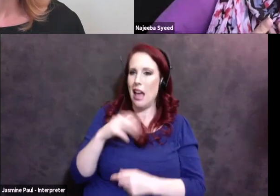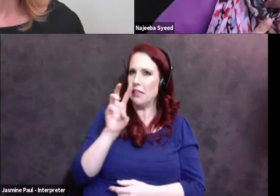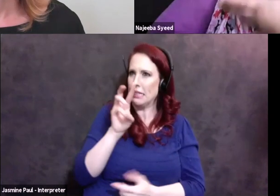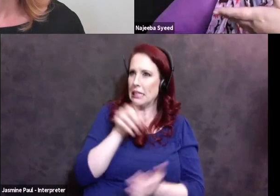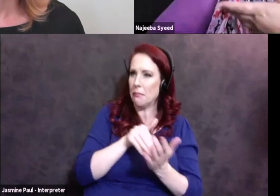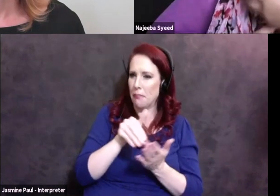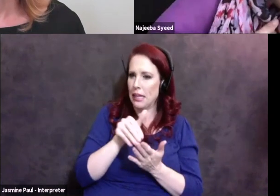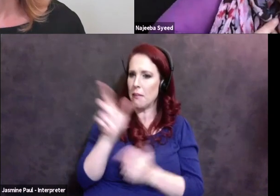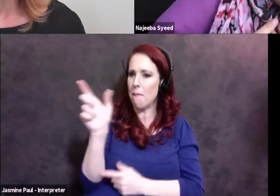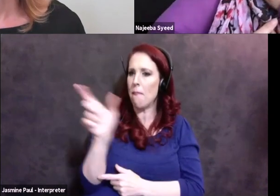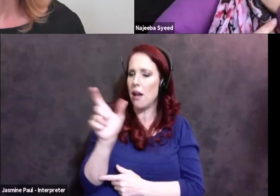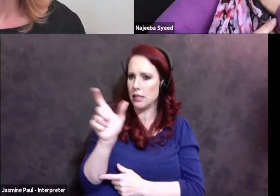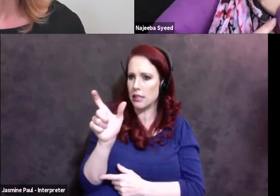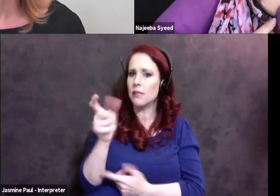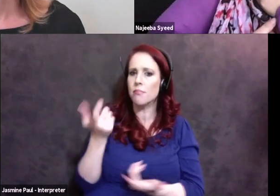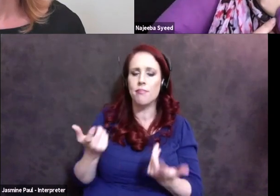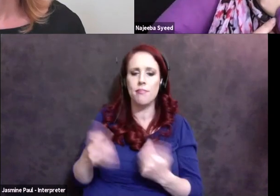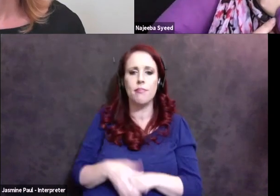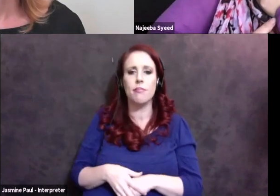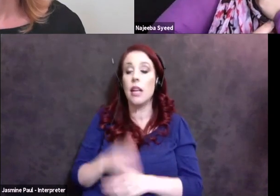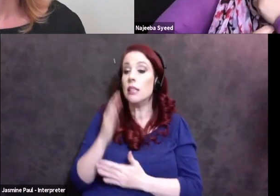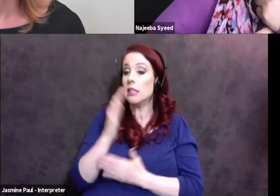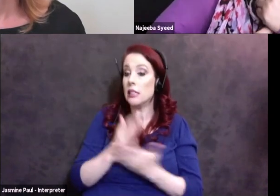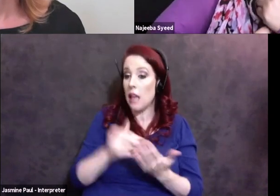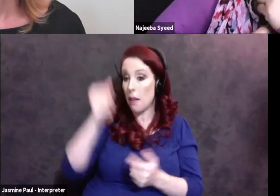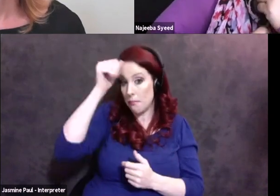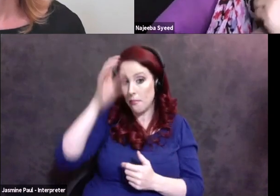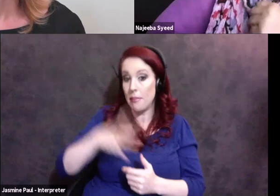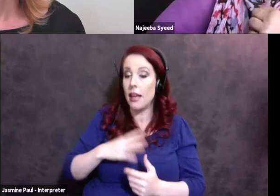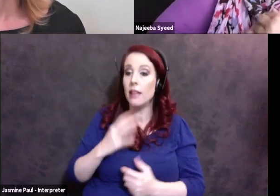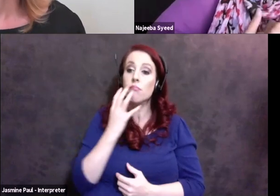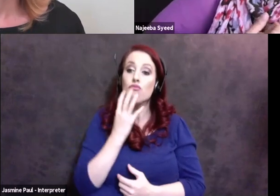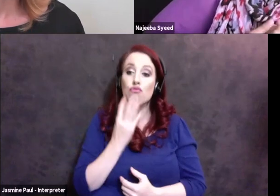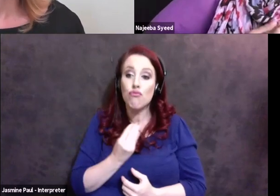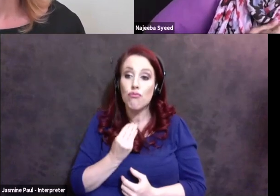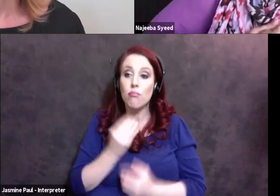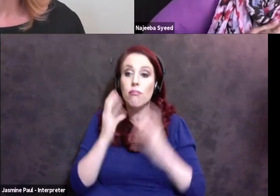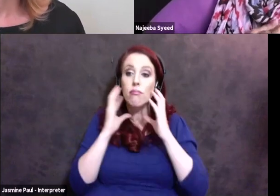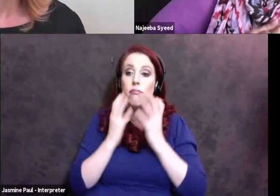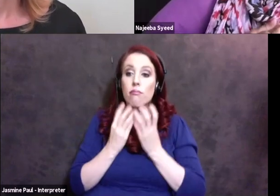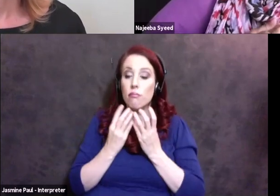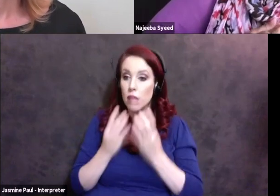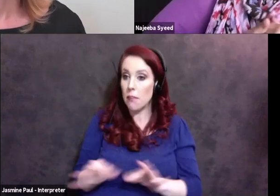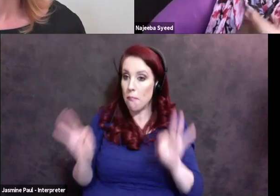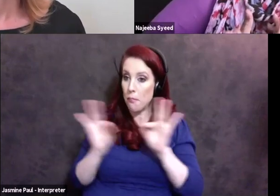And for some Muslim men, the wearing of the beard is important.